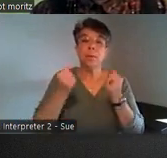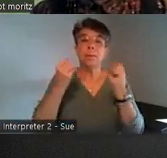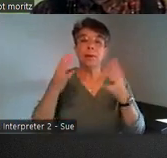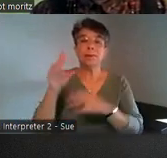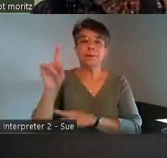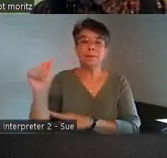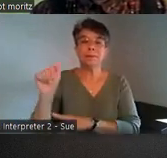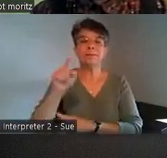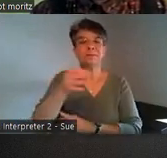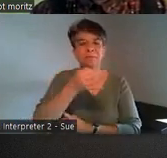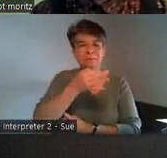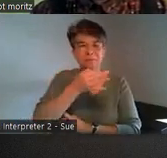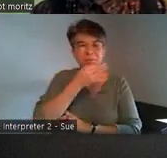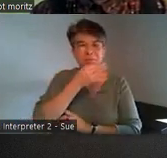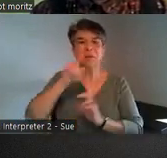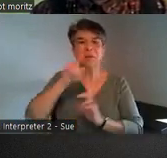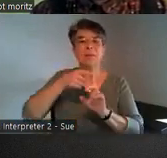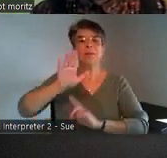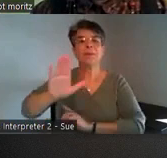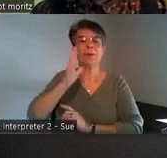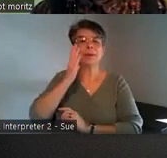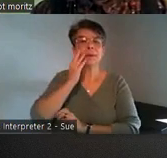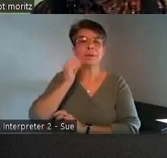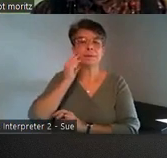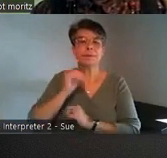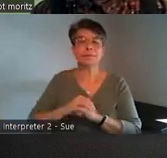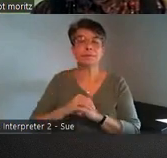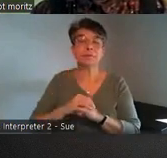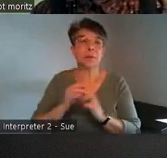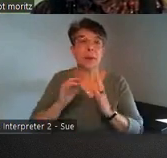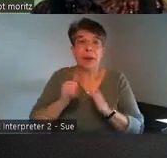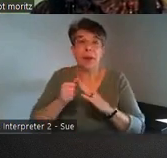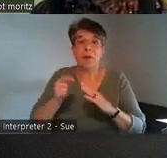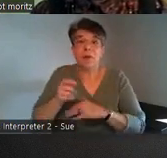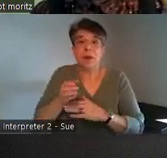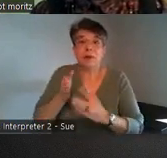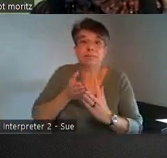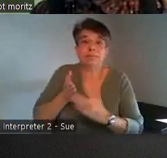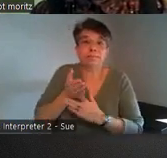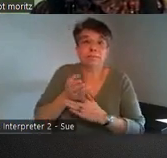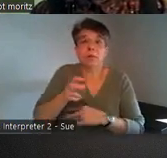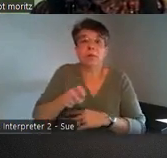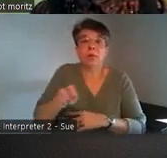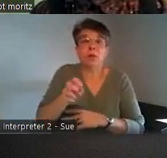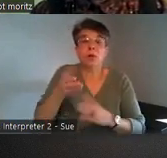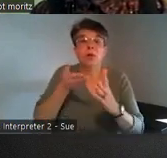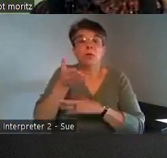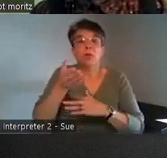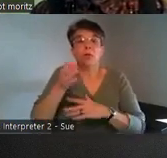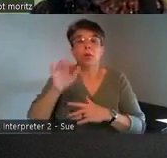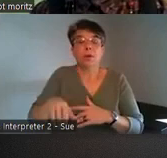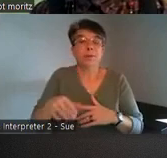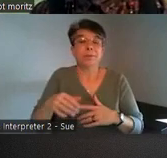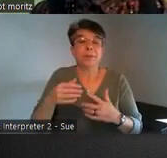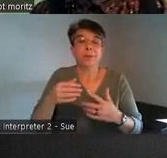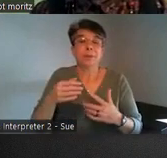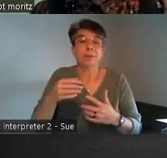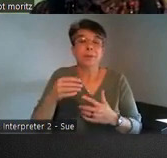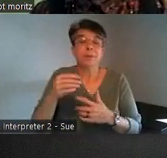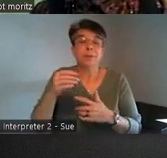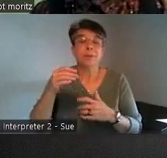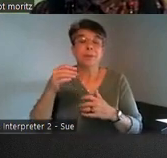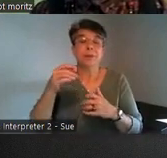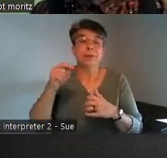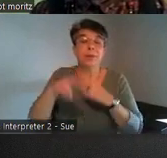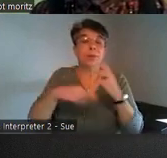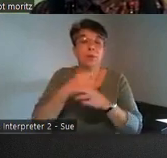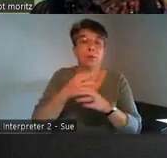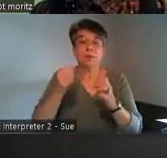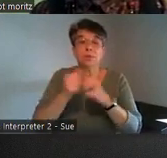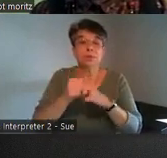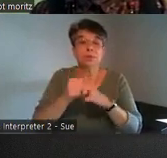on their own experience navigating an ableist per phobic capitalist world the medical system